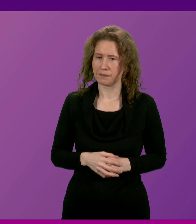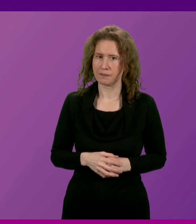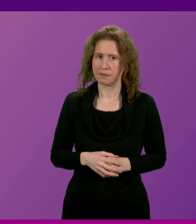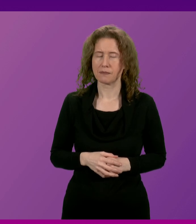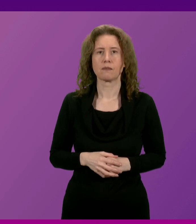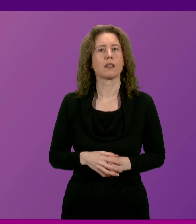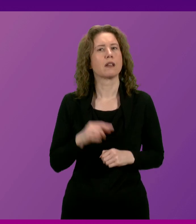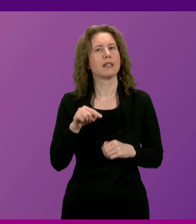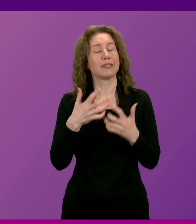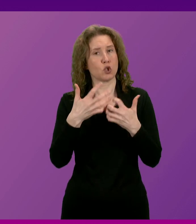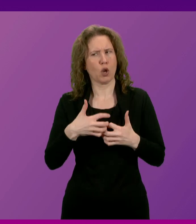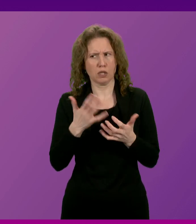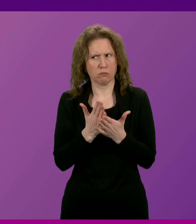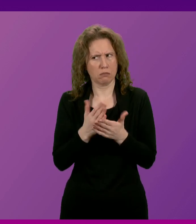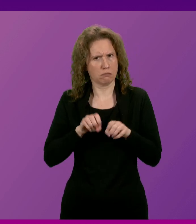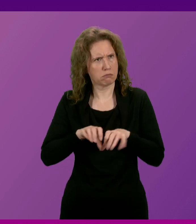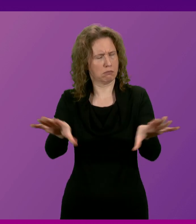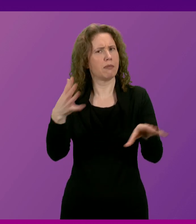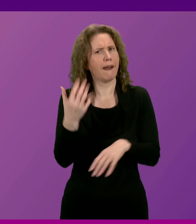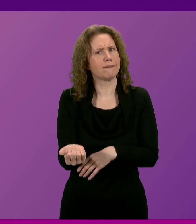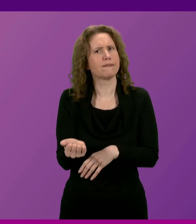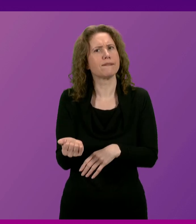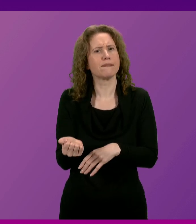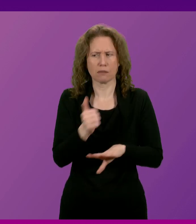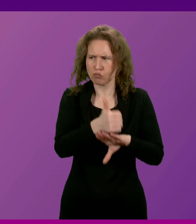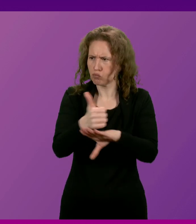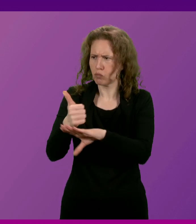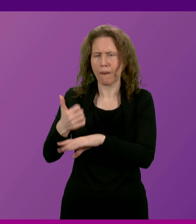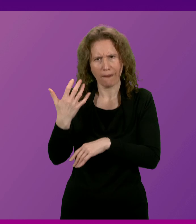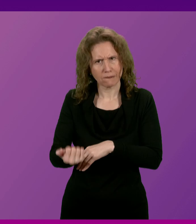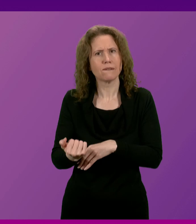Those technologies are being rolled out and implemented, and I know from